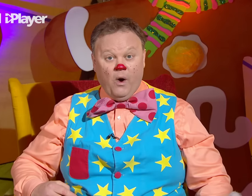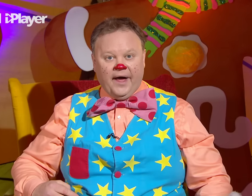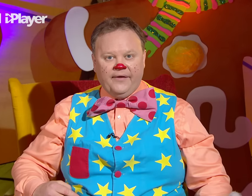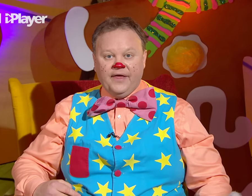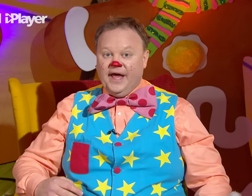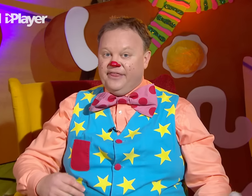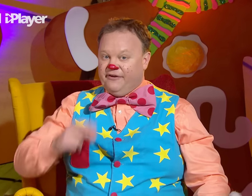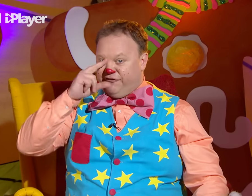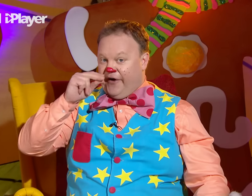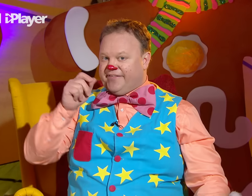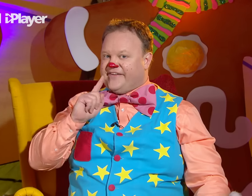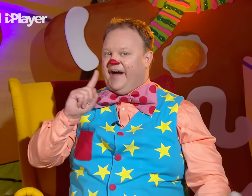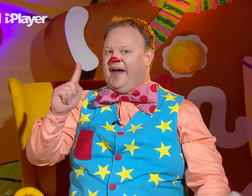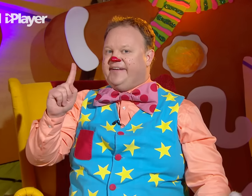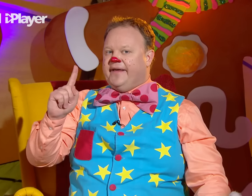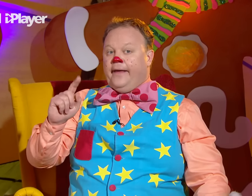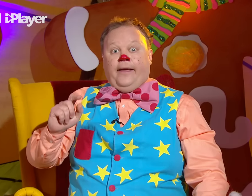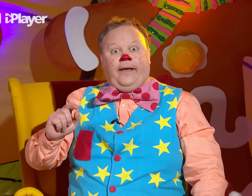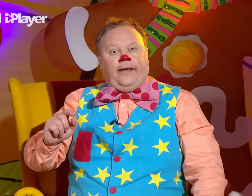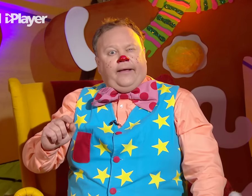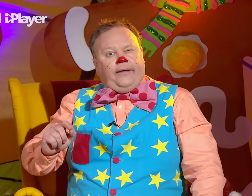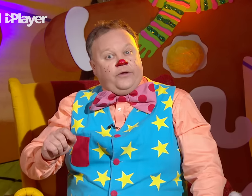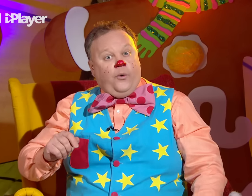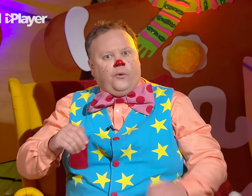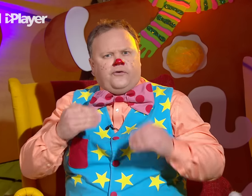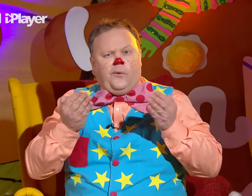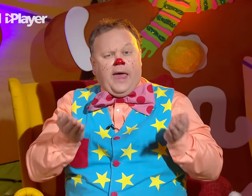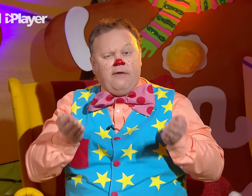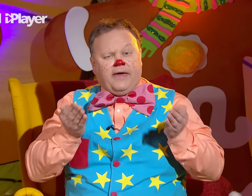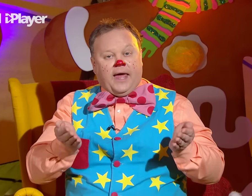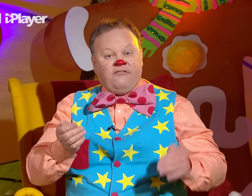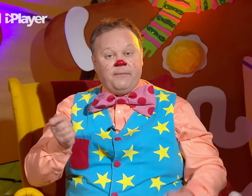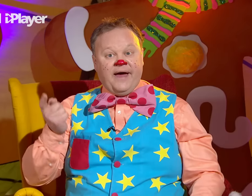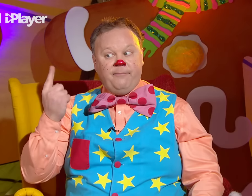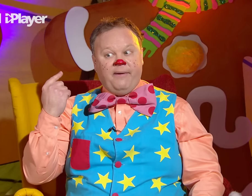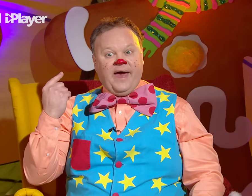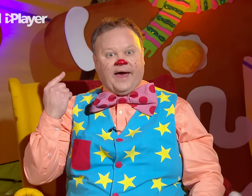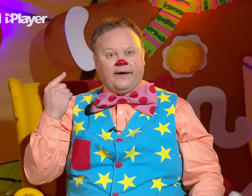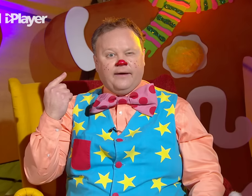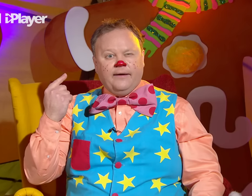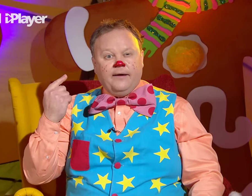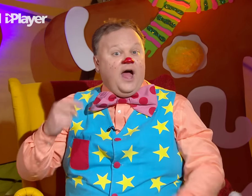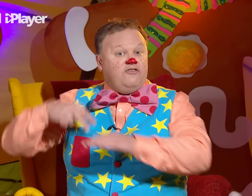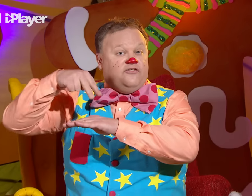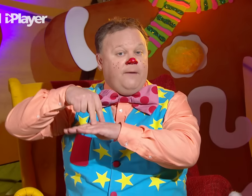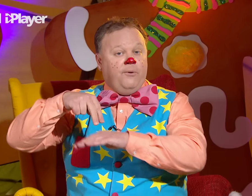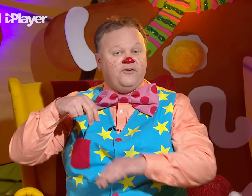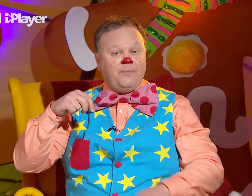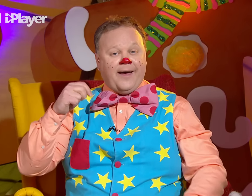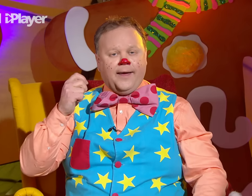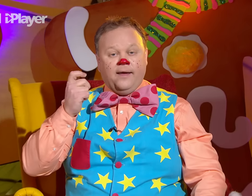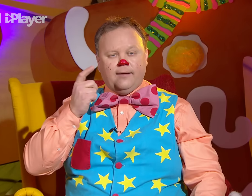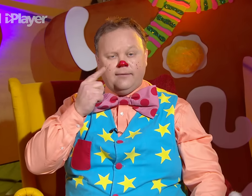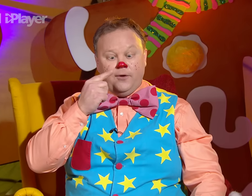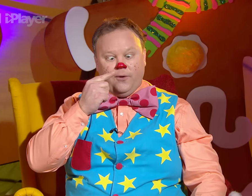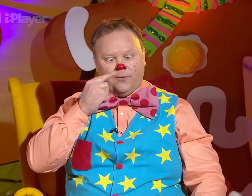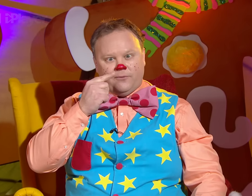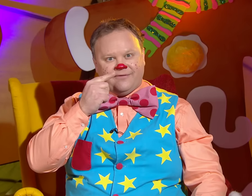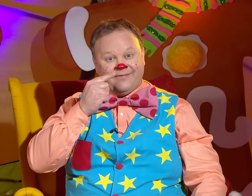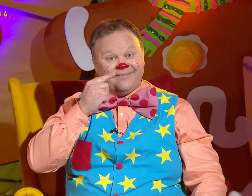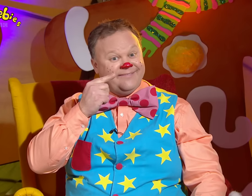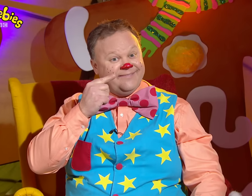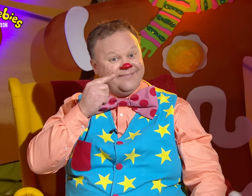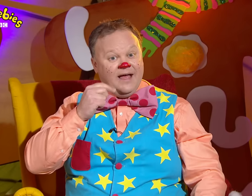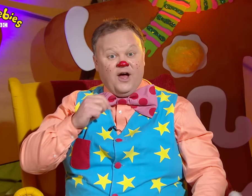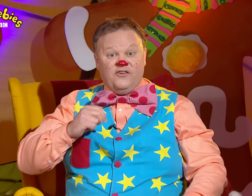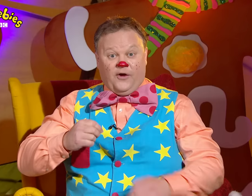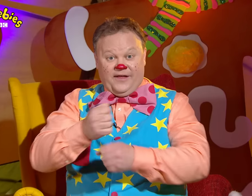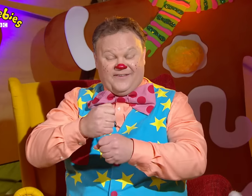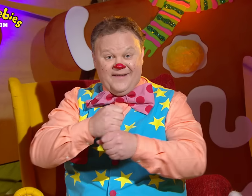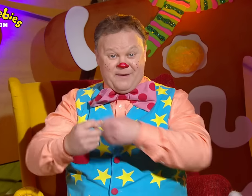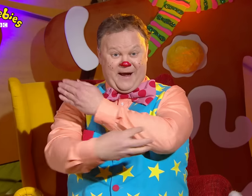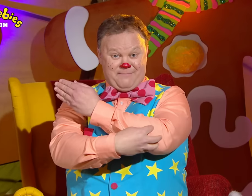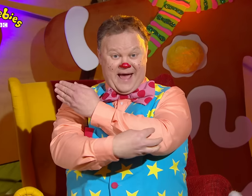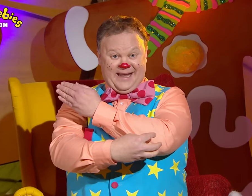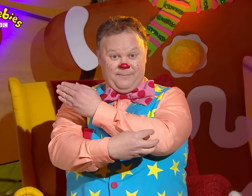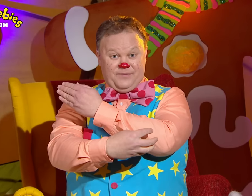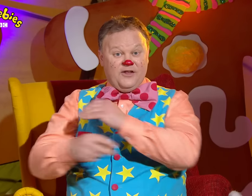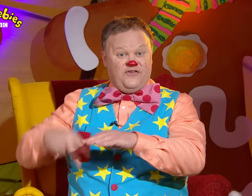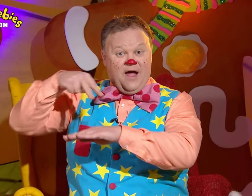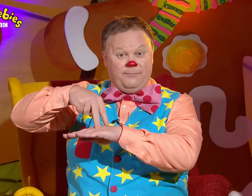while the fox cried you're too heavy for my back jump onto my nose so the gingerbread man jumped